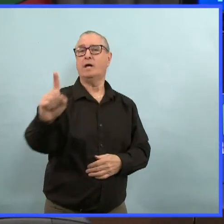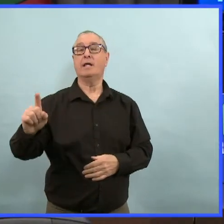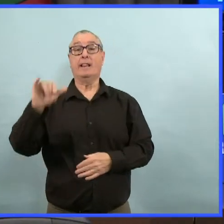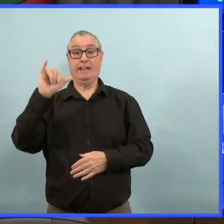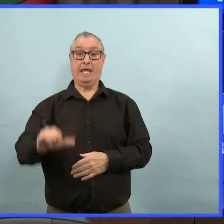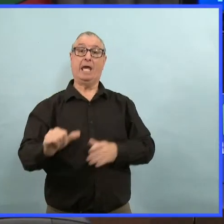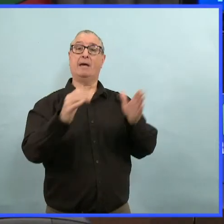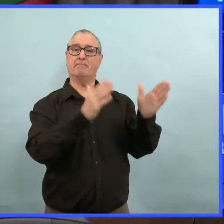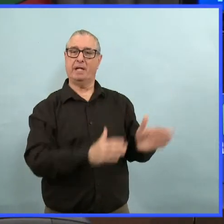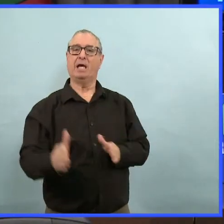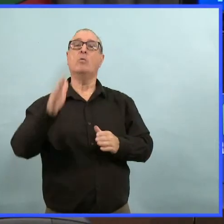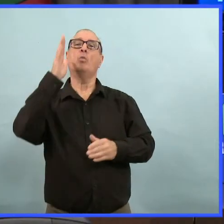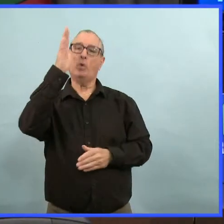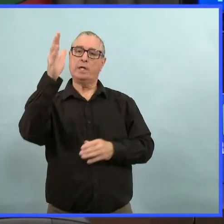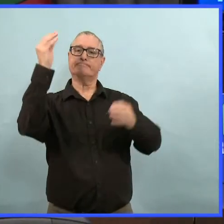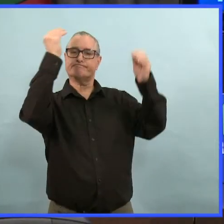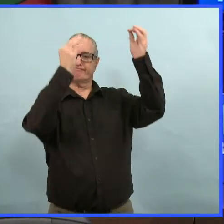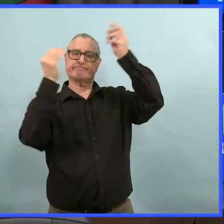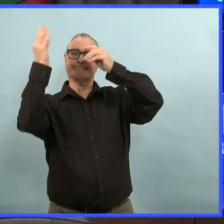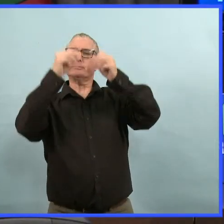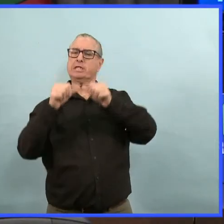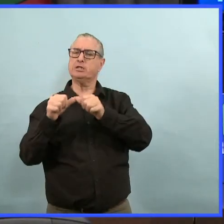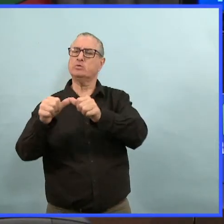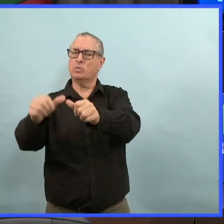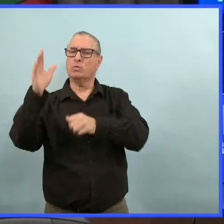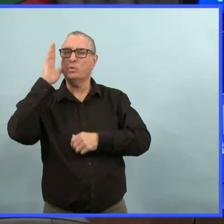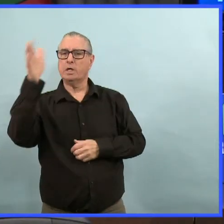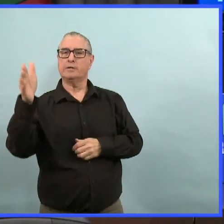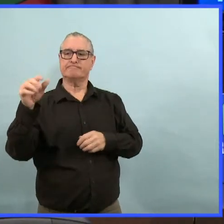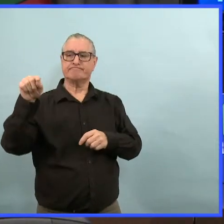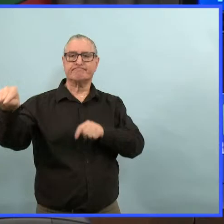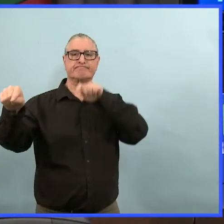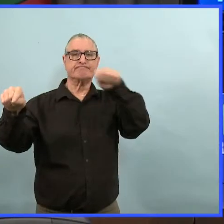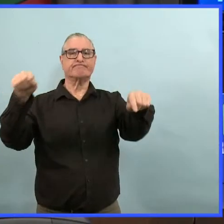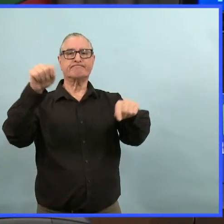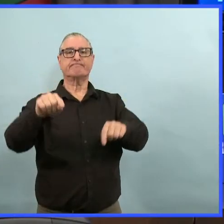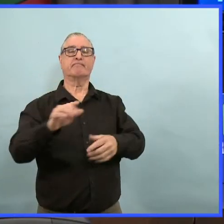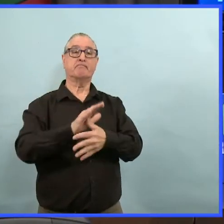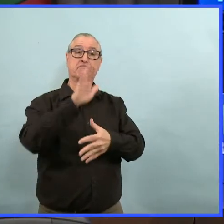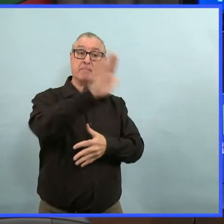facilities the multiple types of surgeries that we'll look at how how they're prioritized also